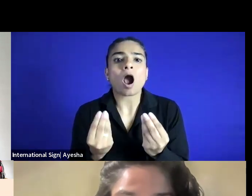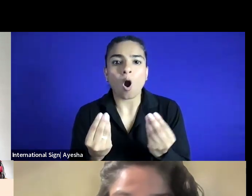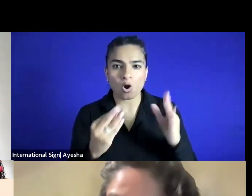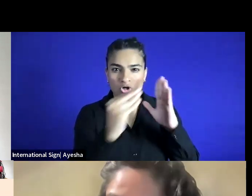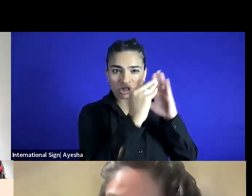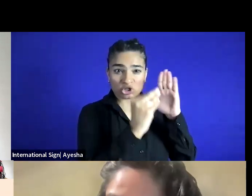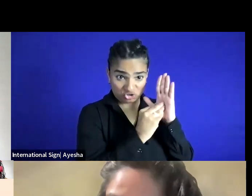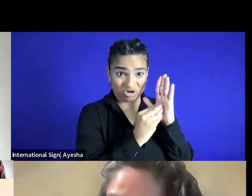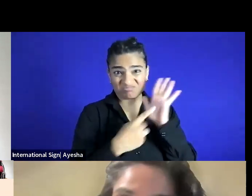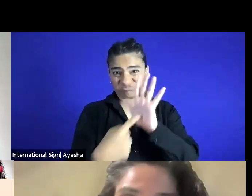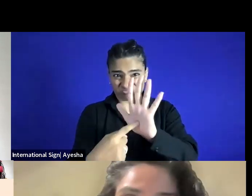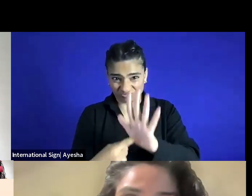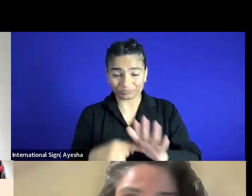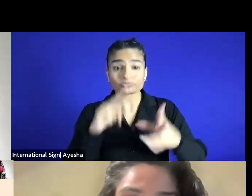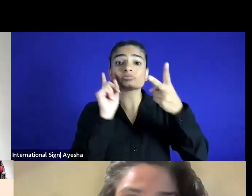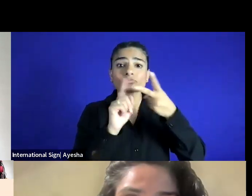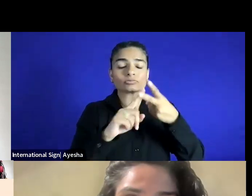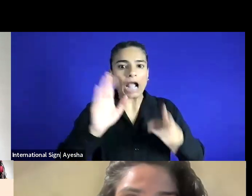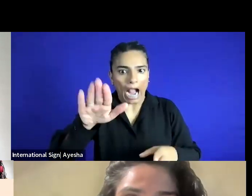Michelle, is that, the forum,